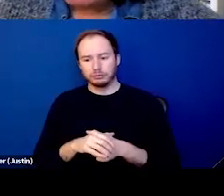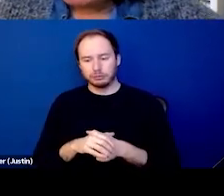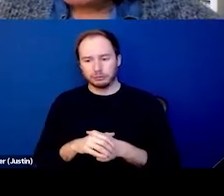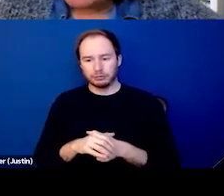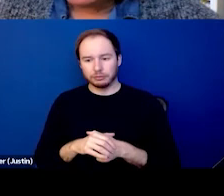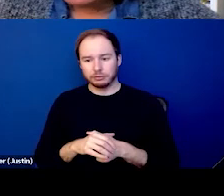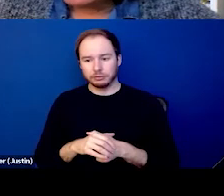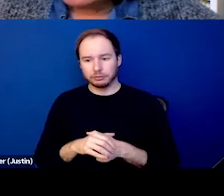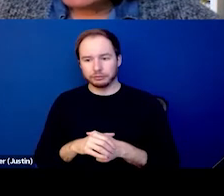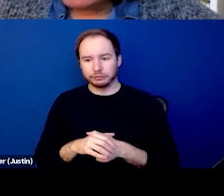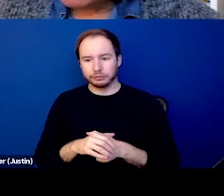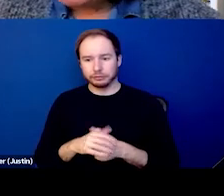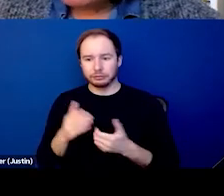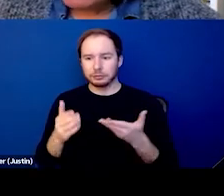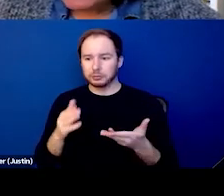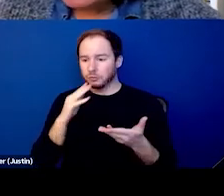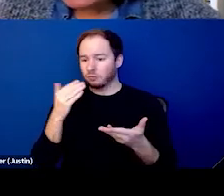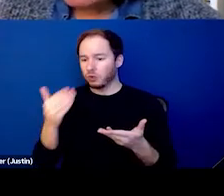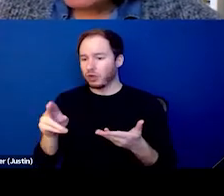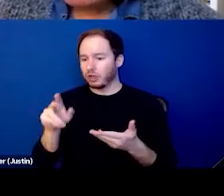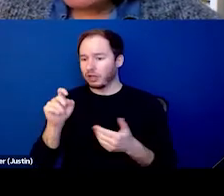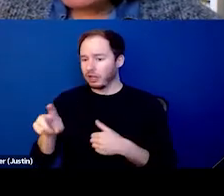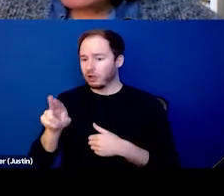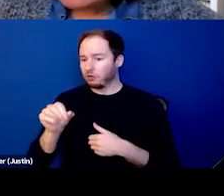And maybe we'll ask Rose if you wanna jump in first.